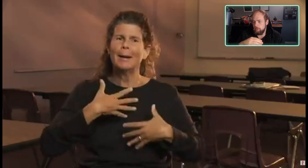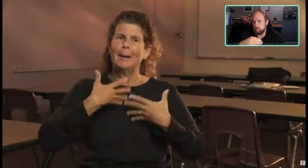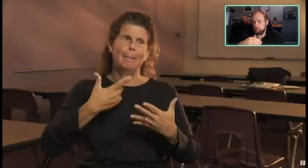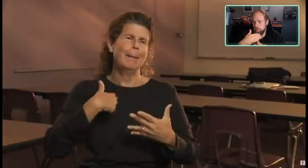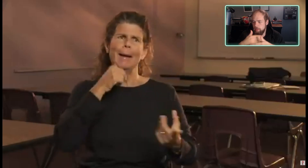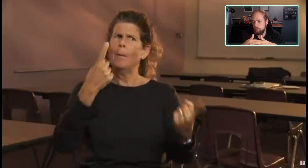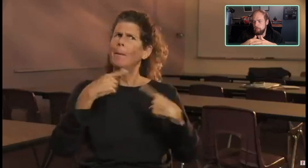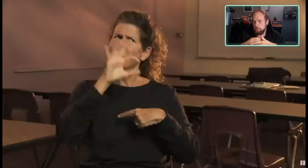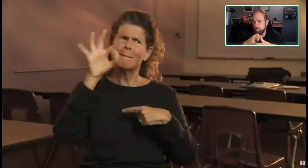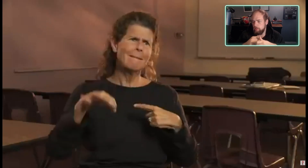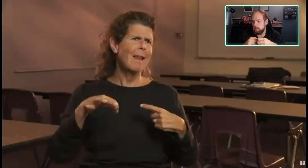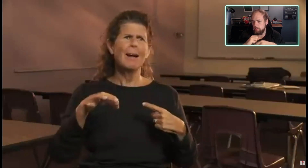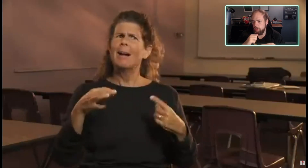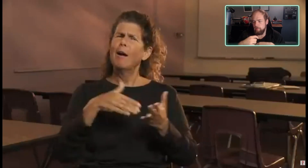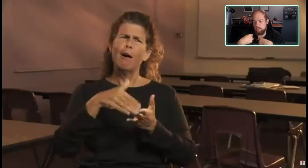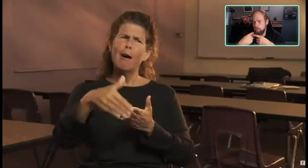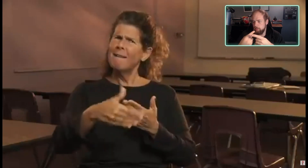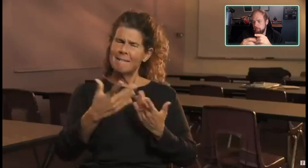is good to see old friend that you haven't seen